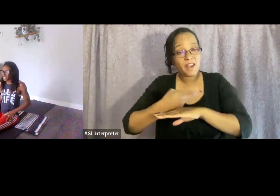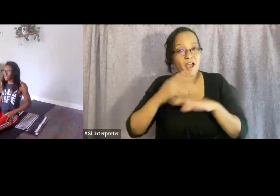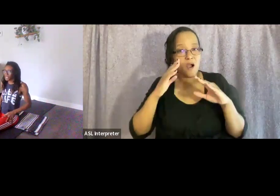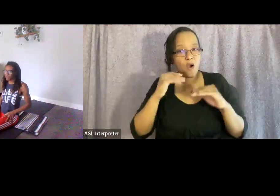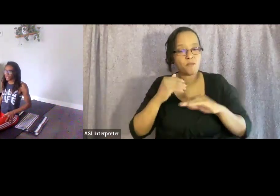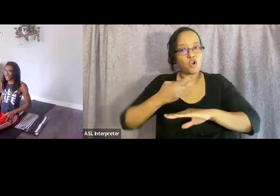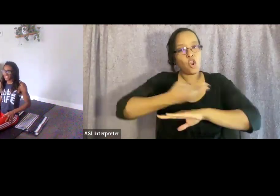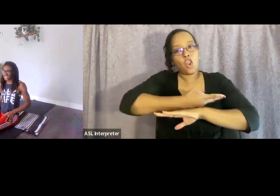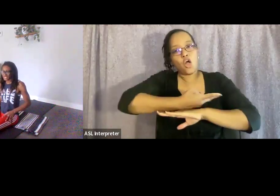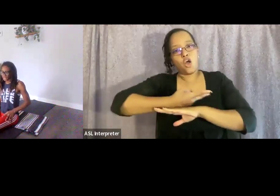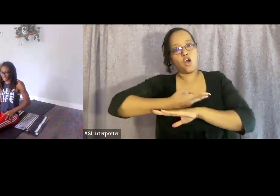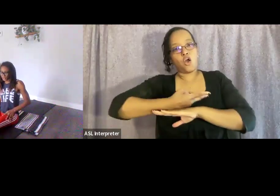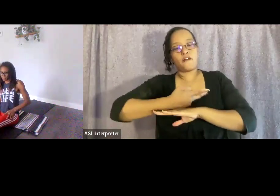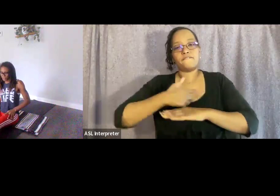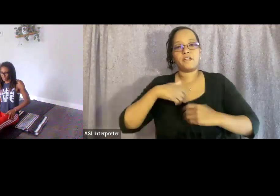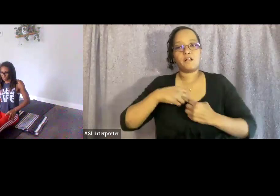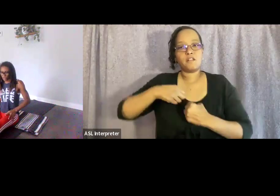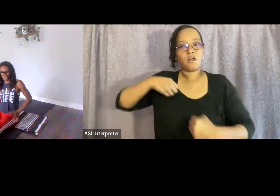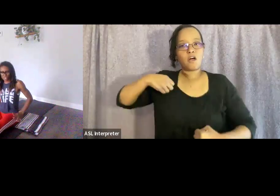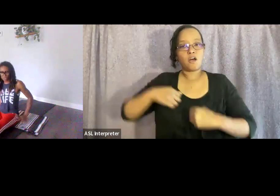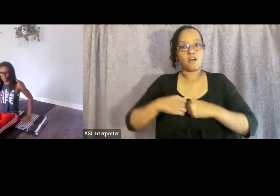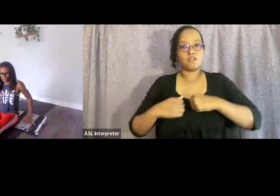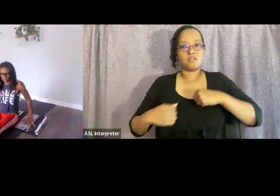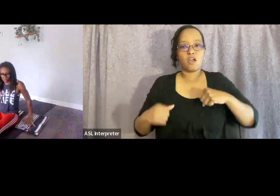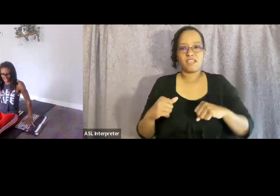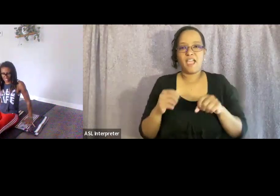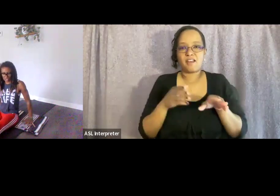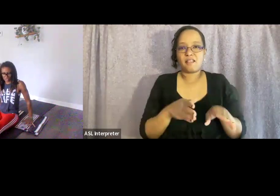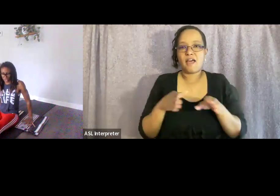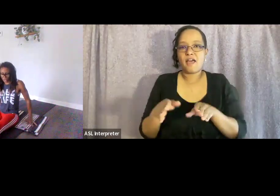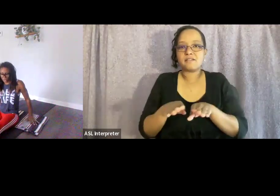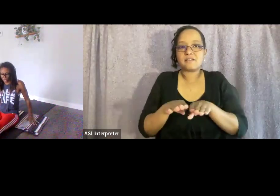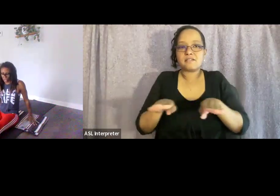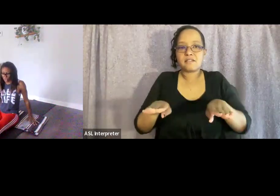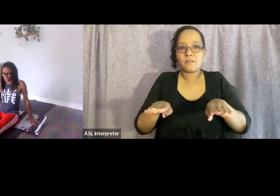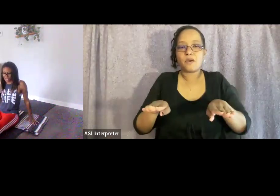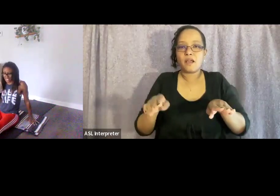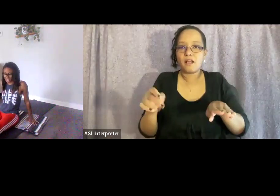And you can separate your legs a little here. So get supported, whether the hands are on the earth, or you need to grab the sides